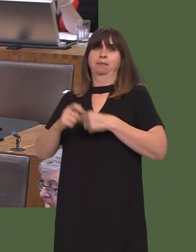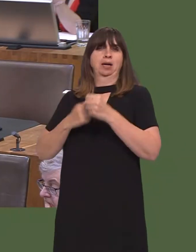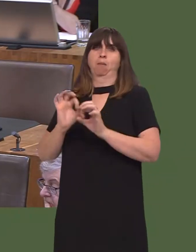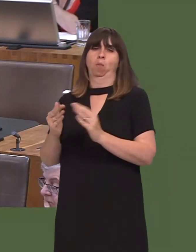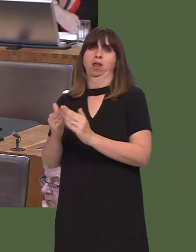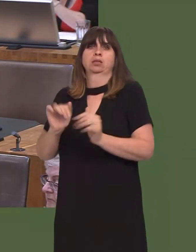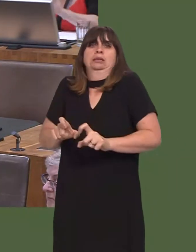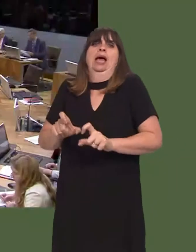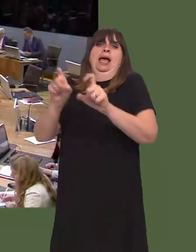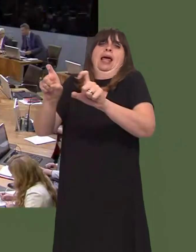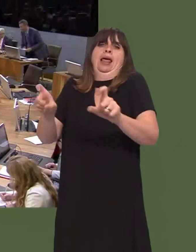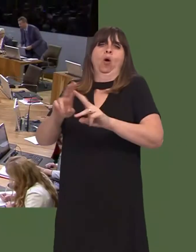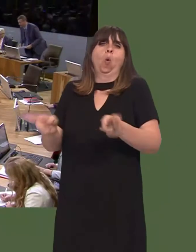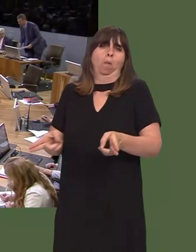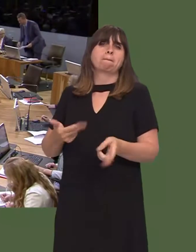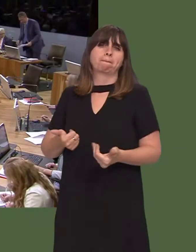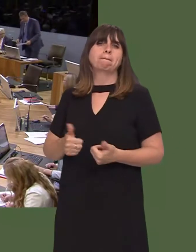from becoming homeless. Nathan Gill: Thank you for that answer, First